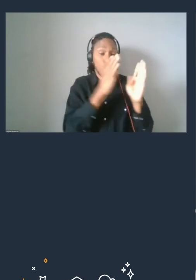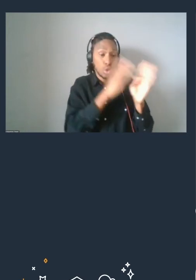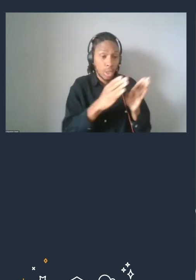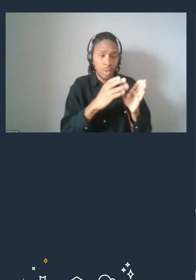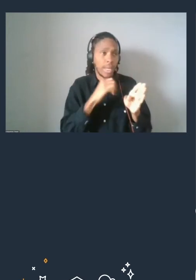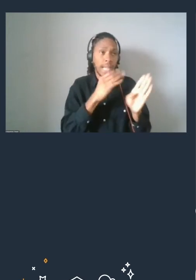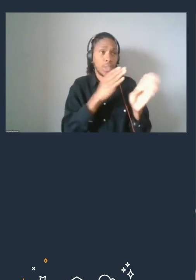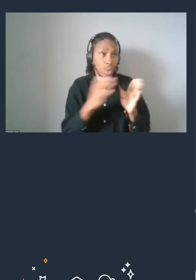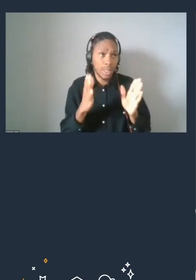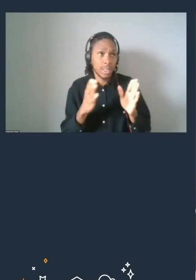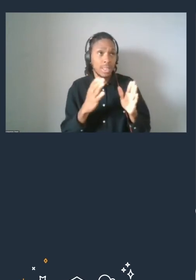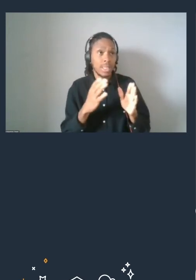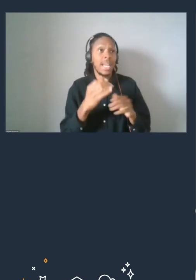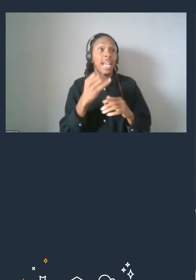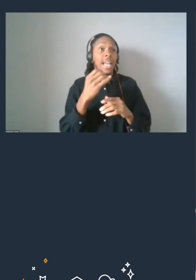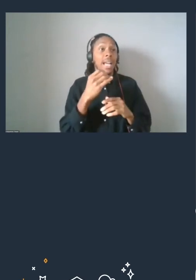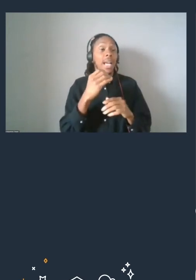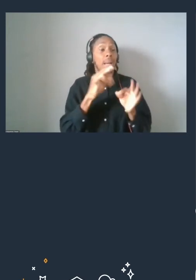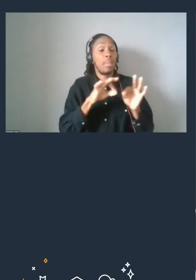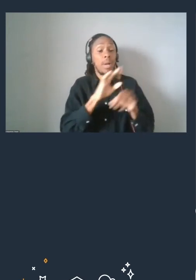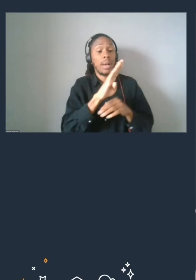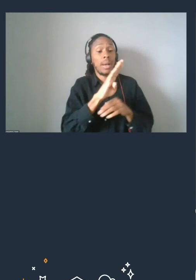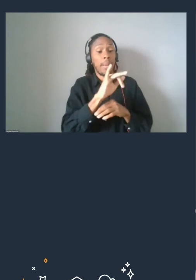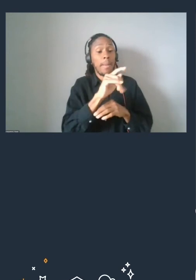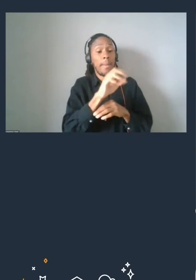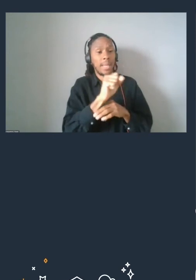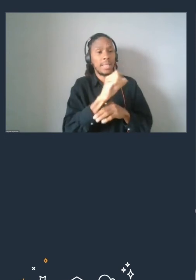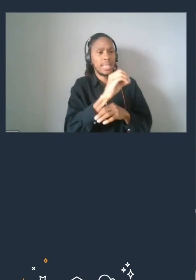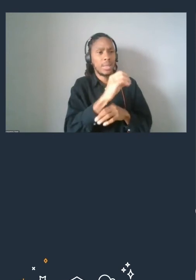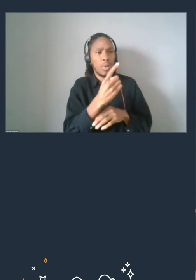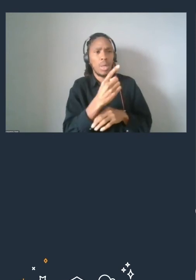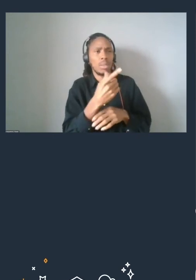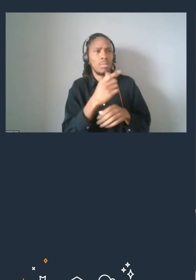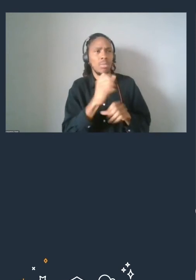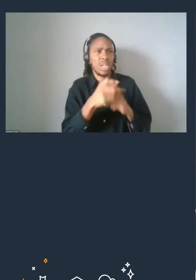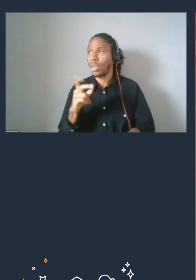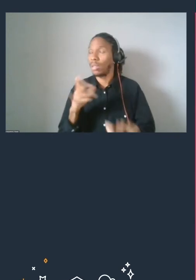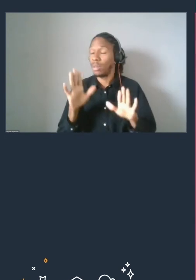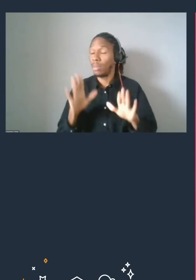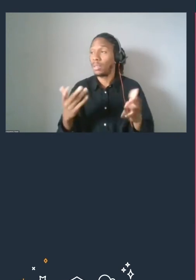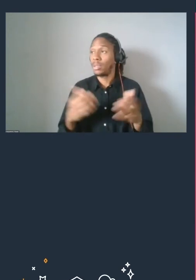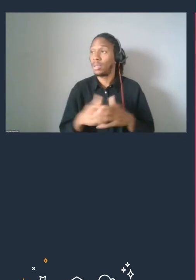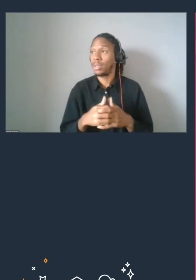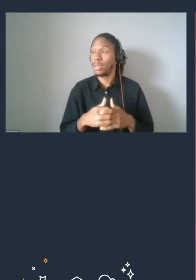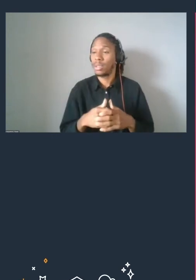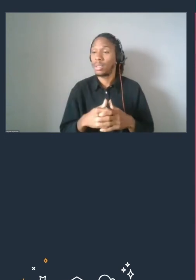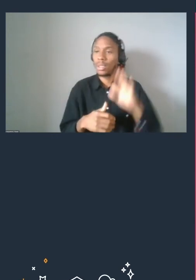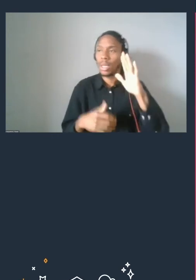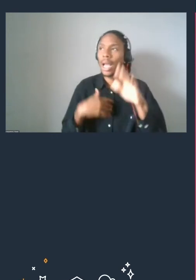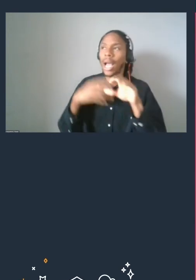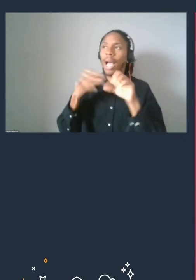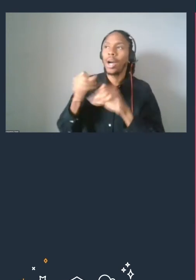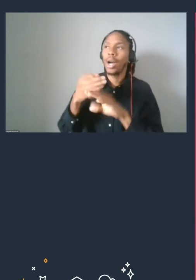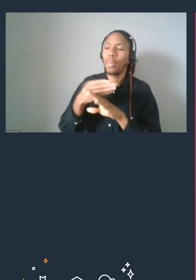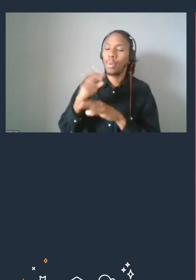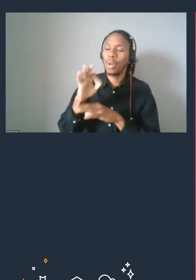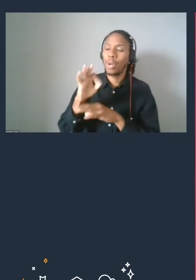as long as bites zero and one, you'll be able to store it on S3. And I caught your prefix of 0314 too in there.